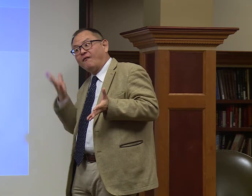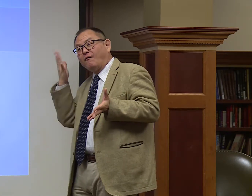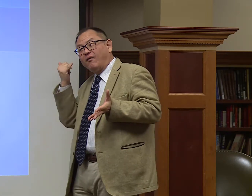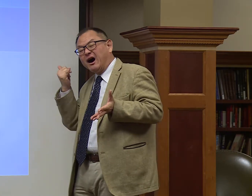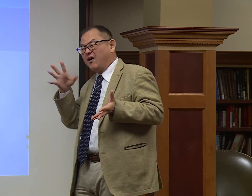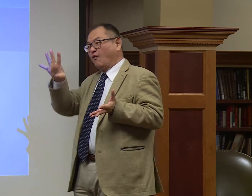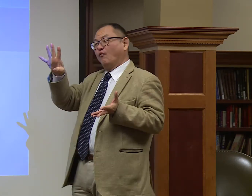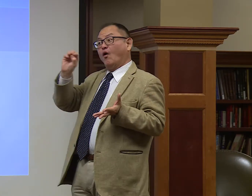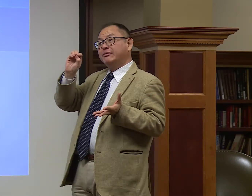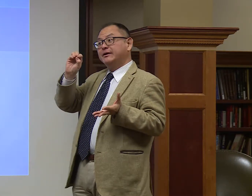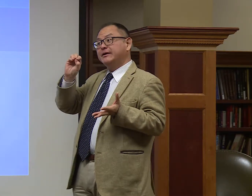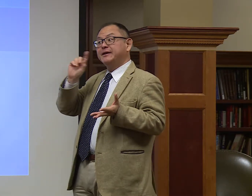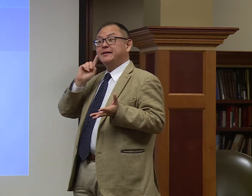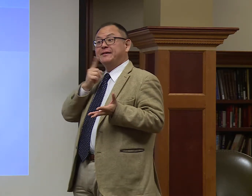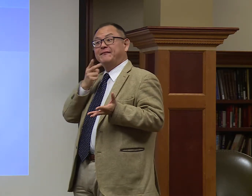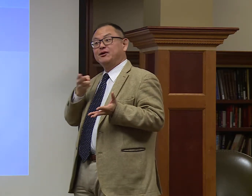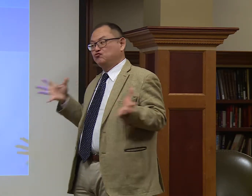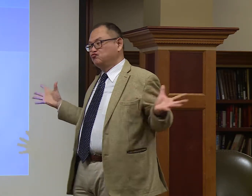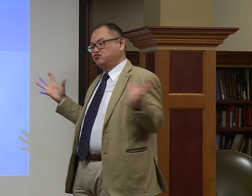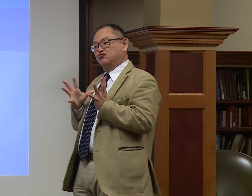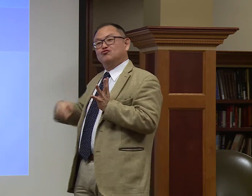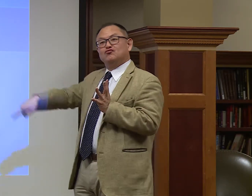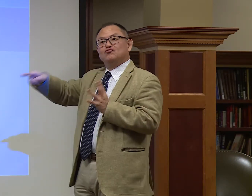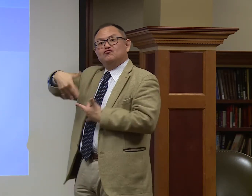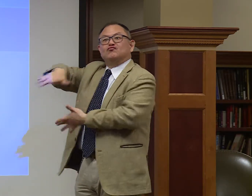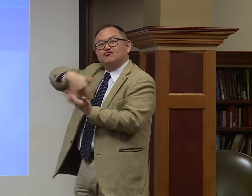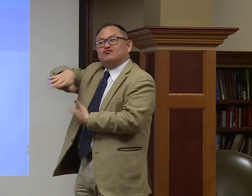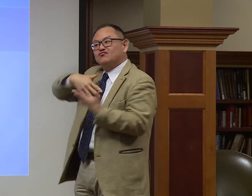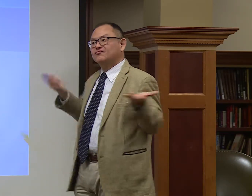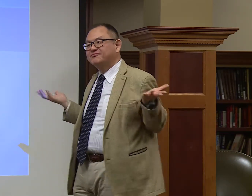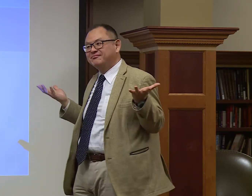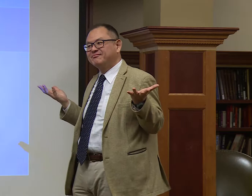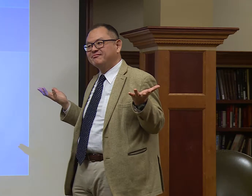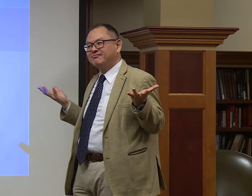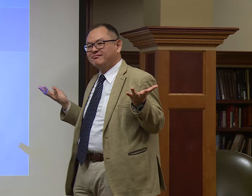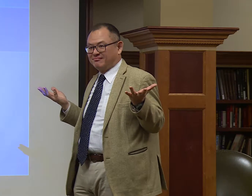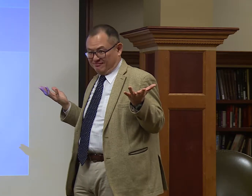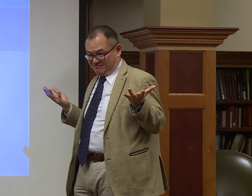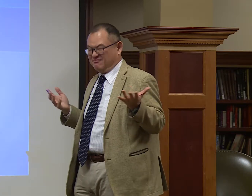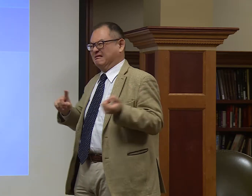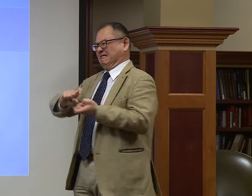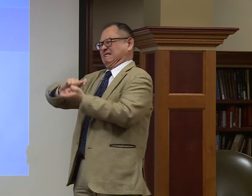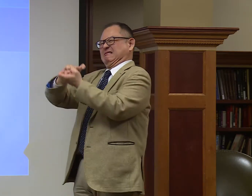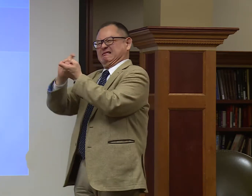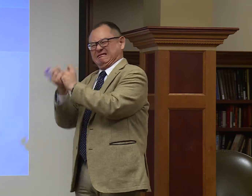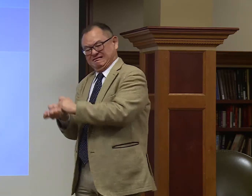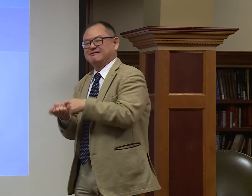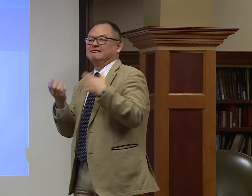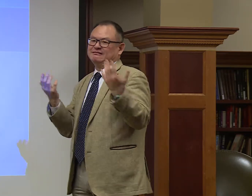But there were 40 of us Deaf and hard-of-hearing students, so we still were able to interact together.